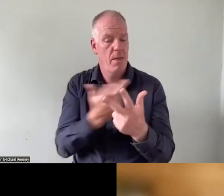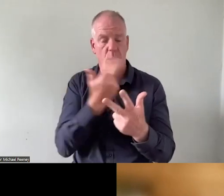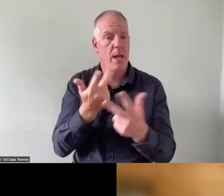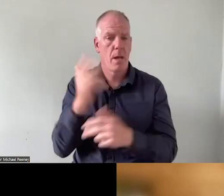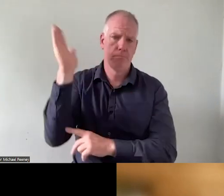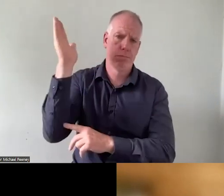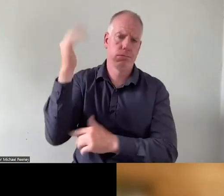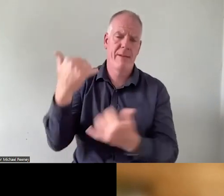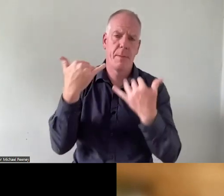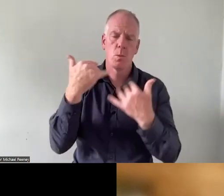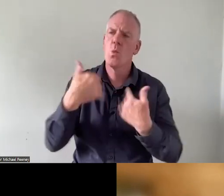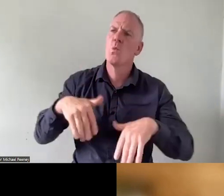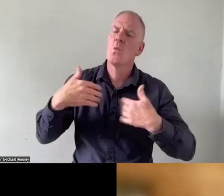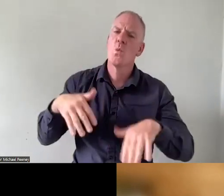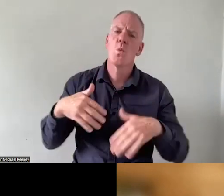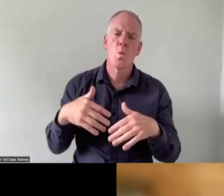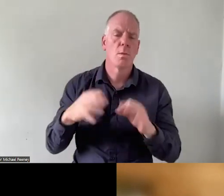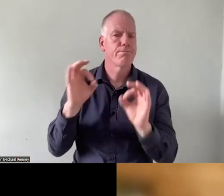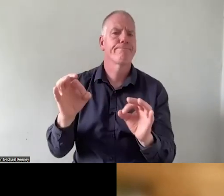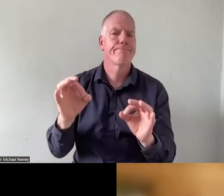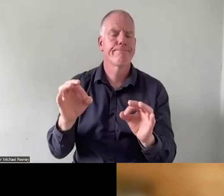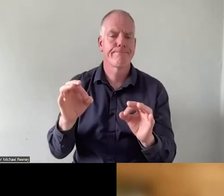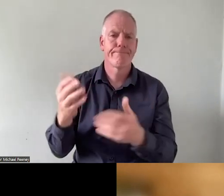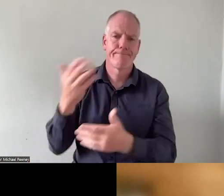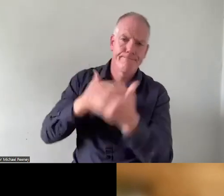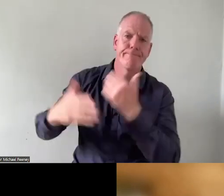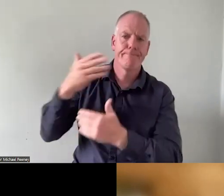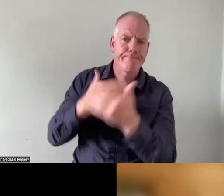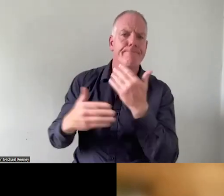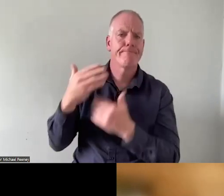I think it's been great to get kind of into the technology